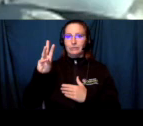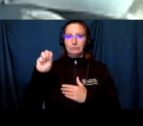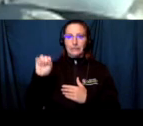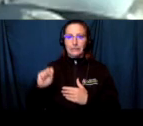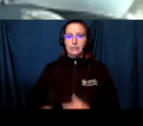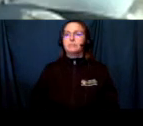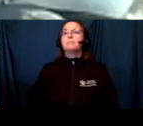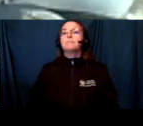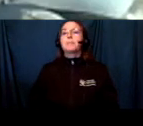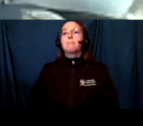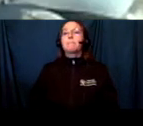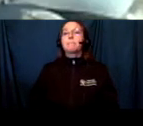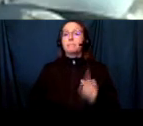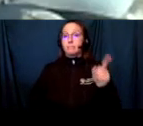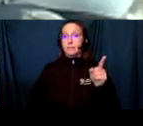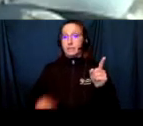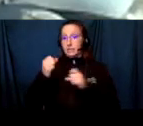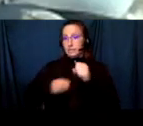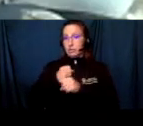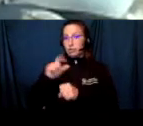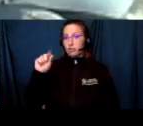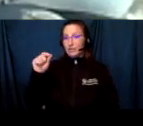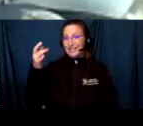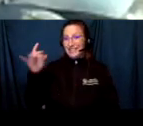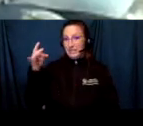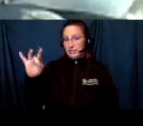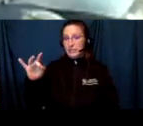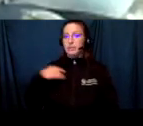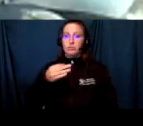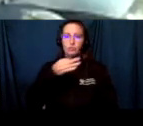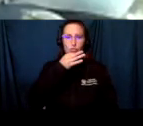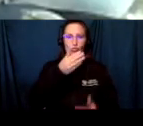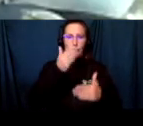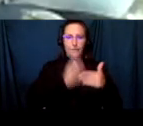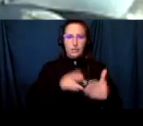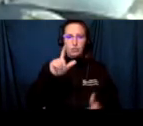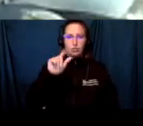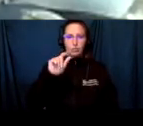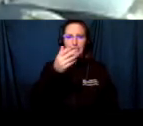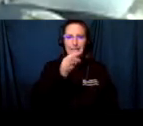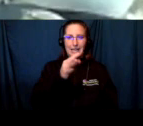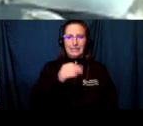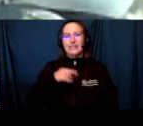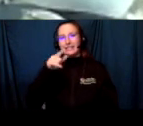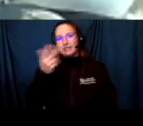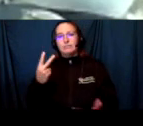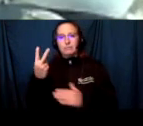data. We're finalizing 2019 data. So it's a little bit older but pretty similar